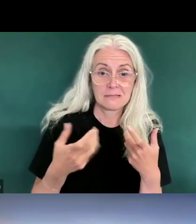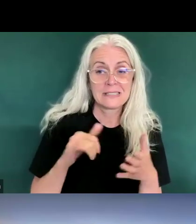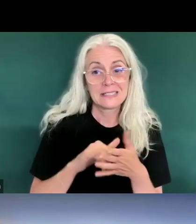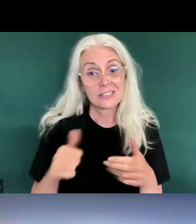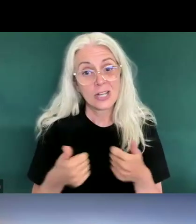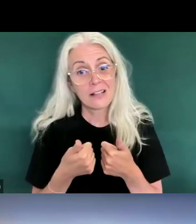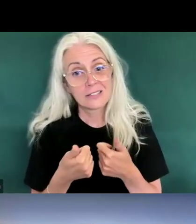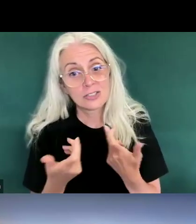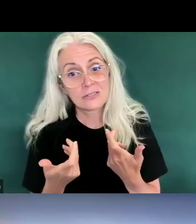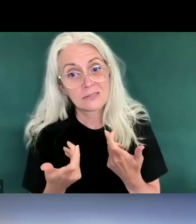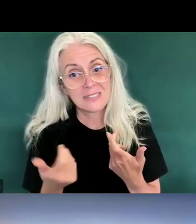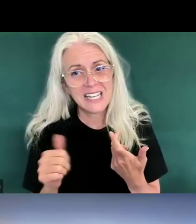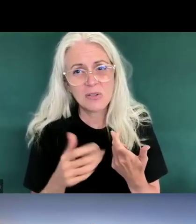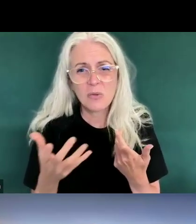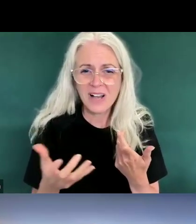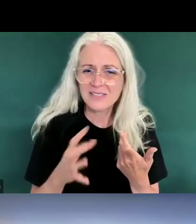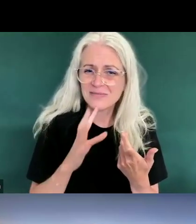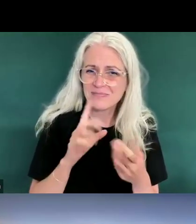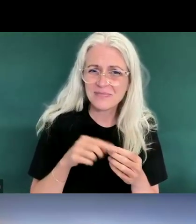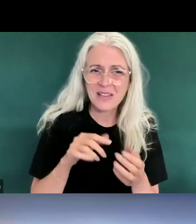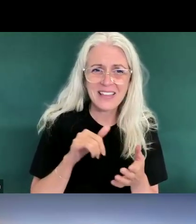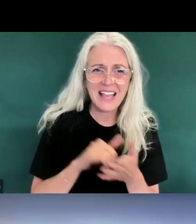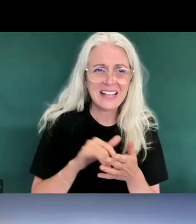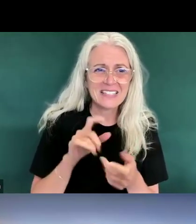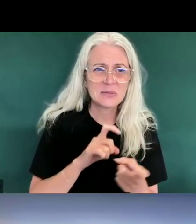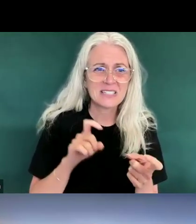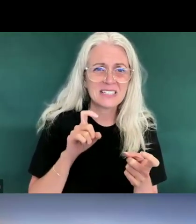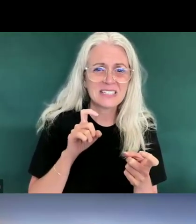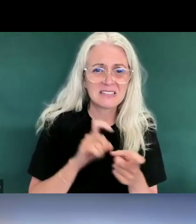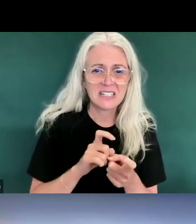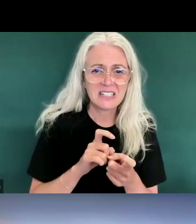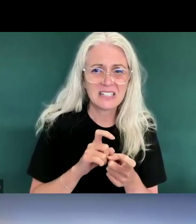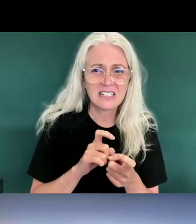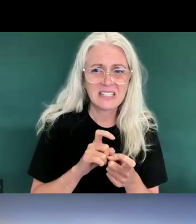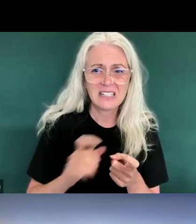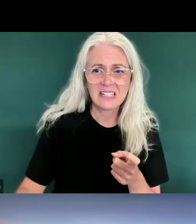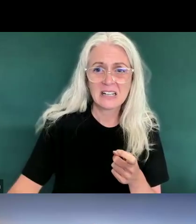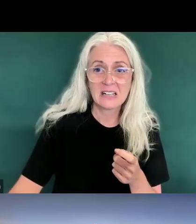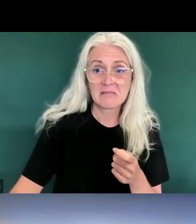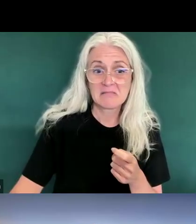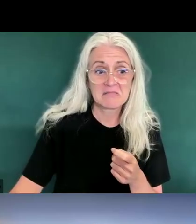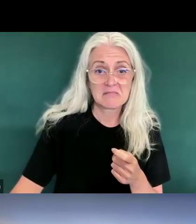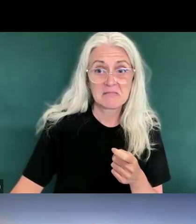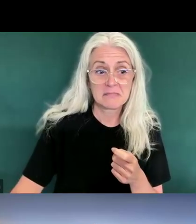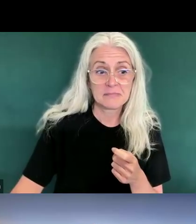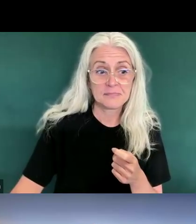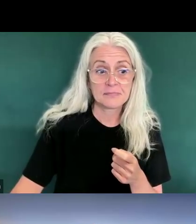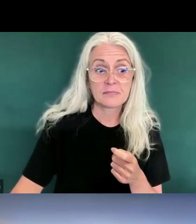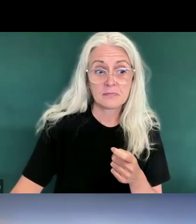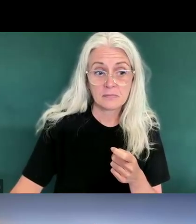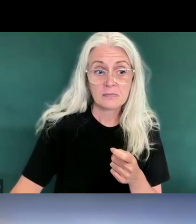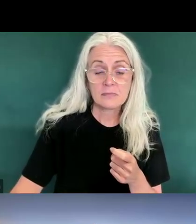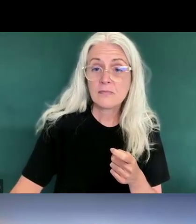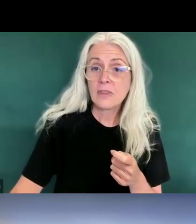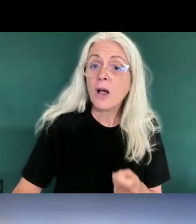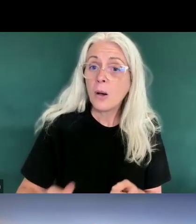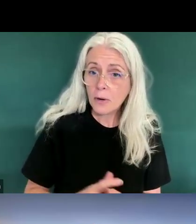Yeah, anybody want to talk to that … no taker, maybe Mark want to say something? Yeah.